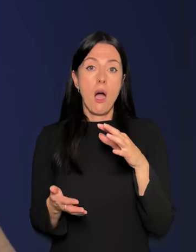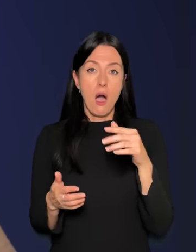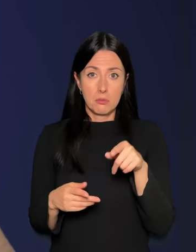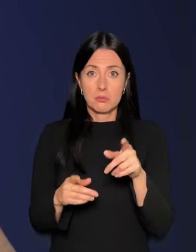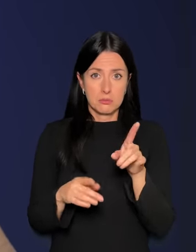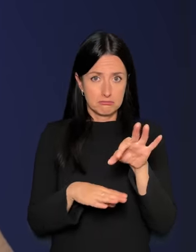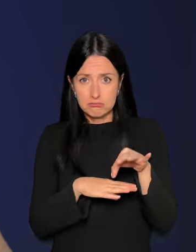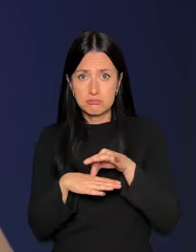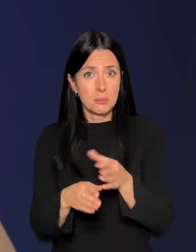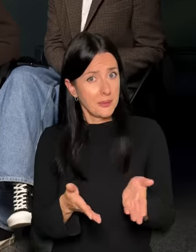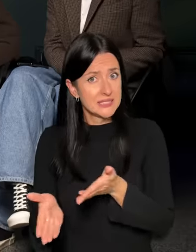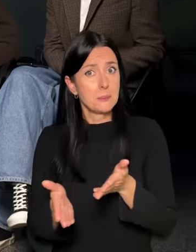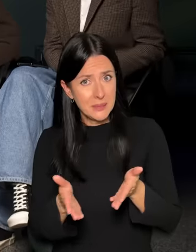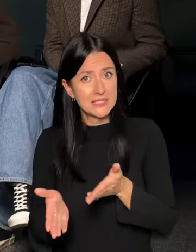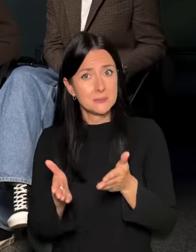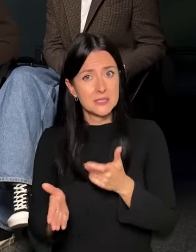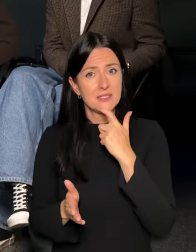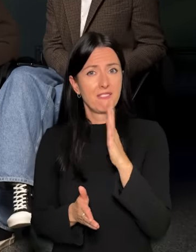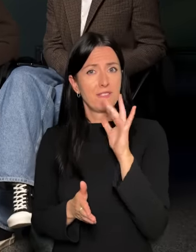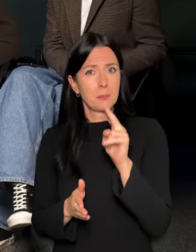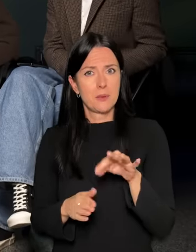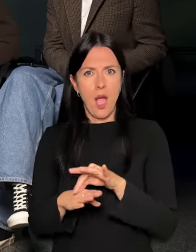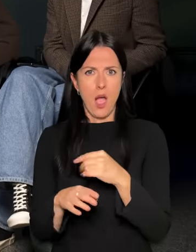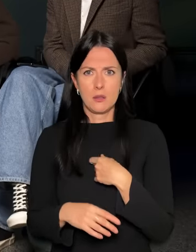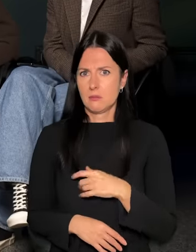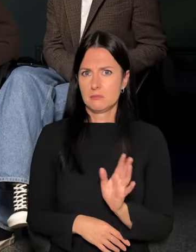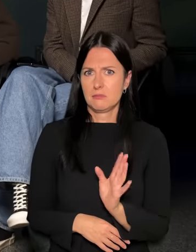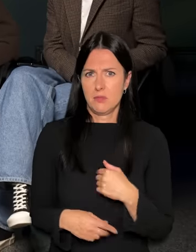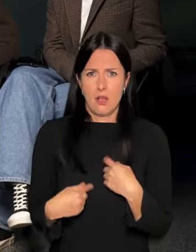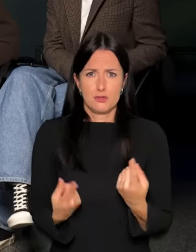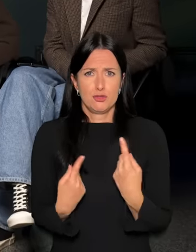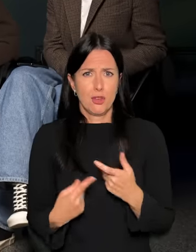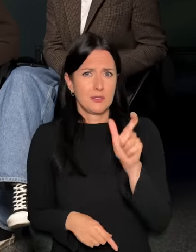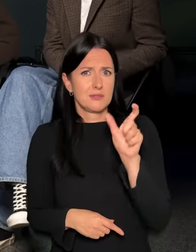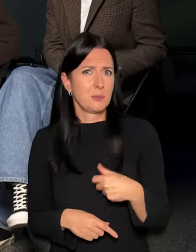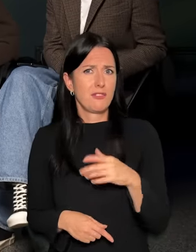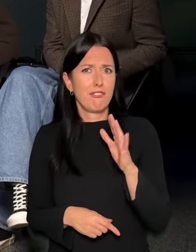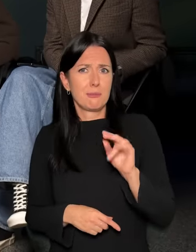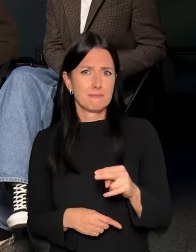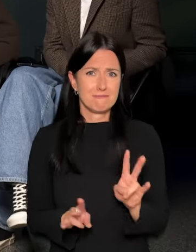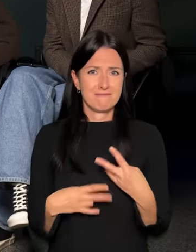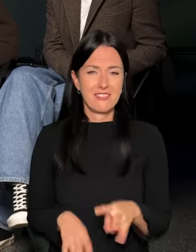and I was simply noticed. They take me and say, "Pleace VIP", I said, " I am not a VIP?"